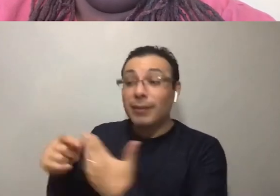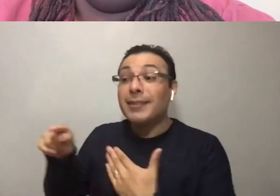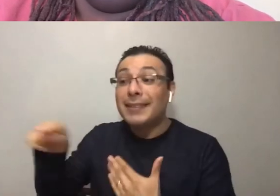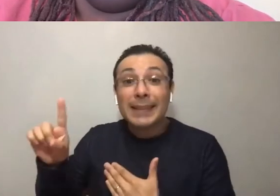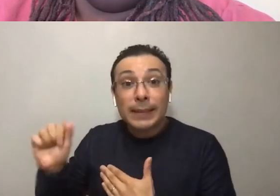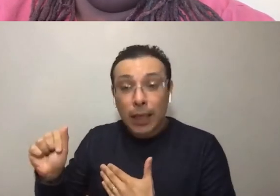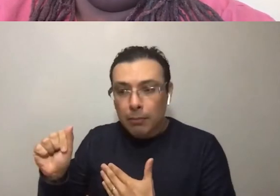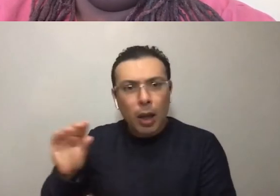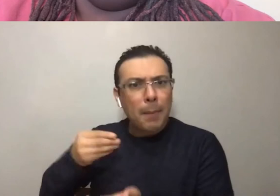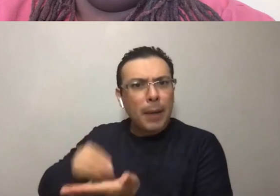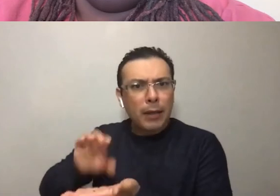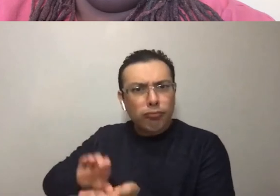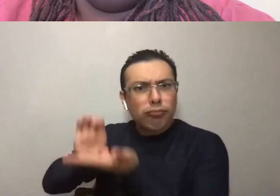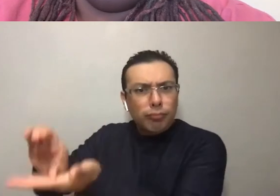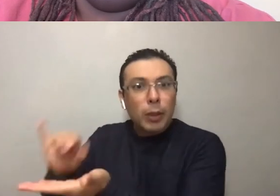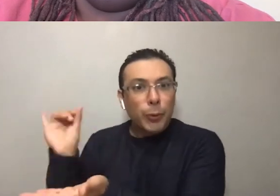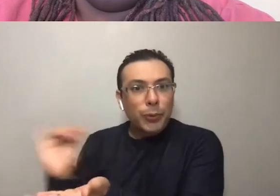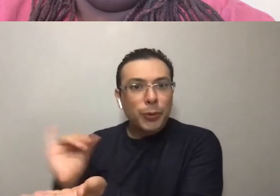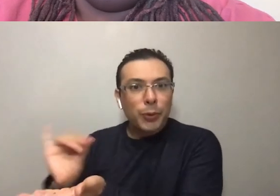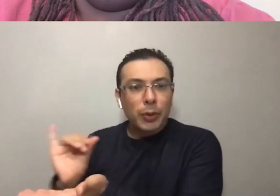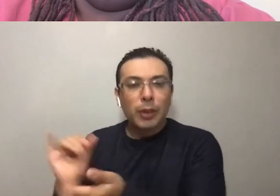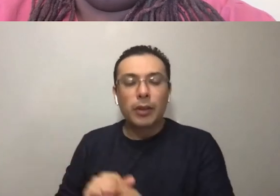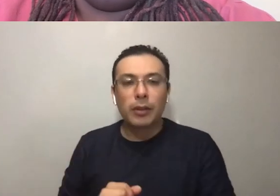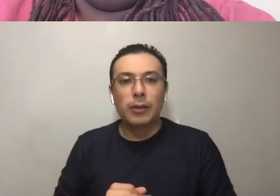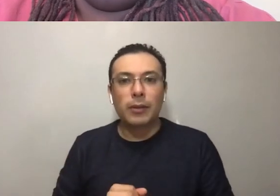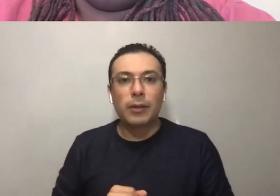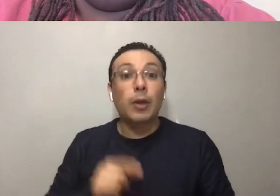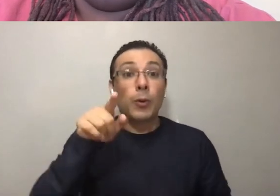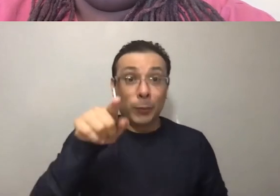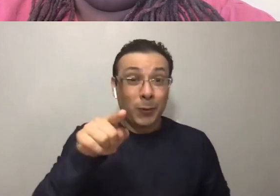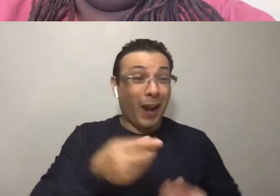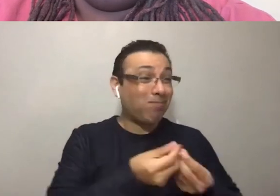and asking yourself, “Why don’t we have any disabled people? How can we change that?”